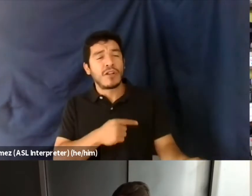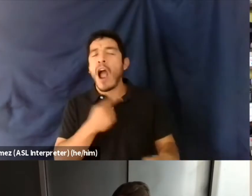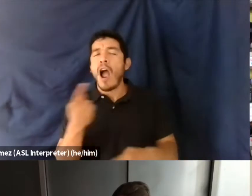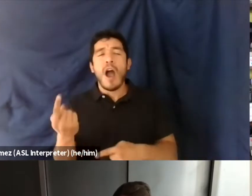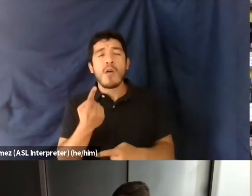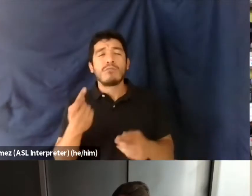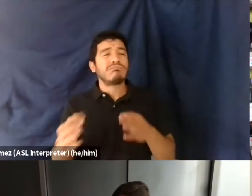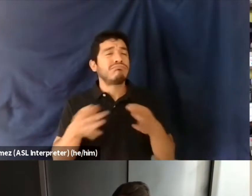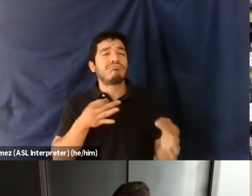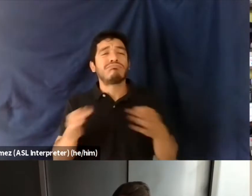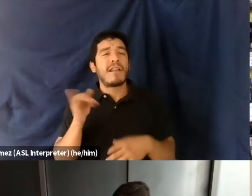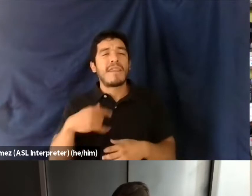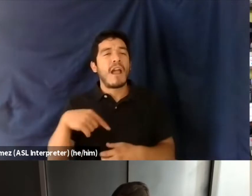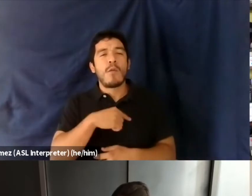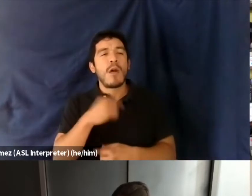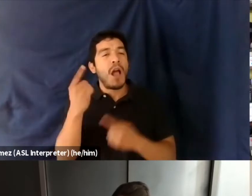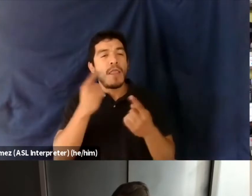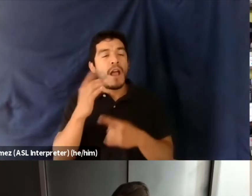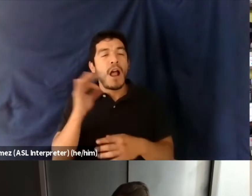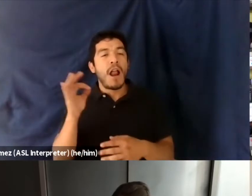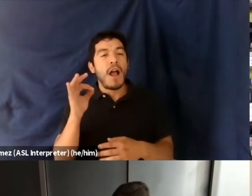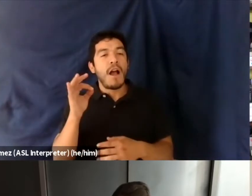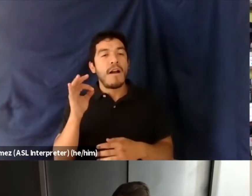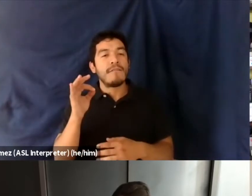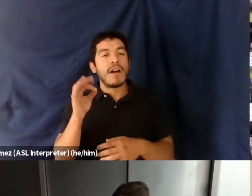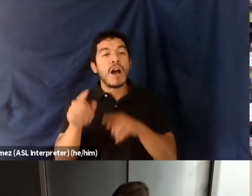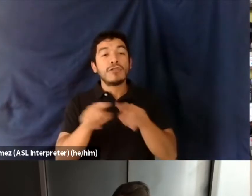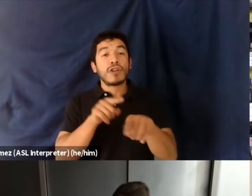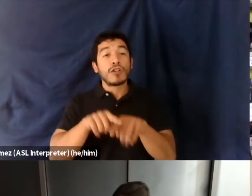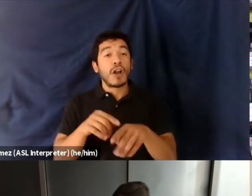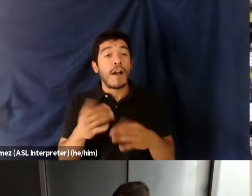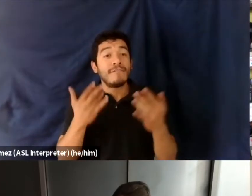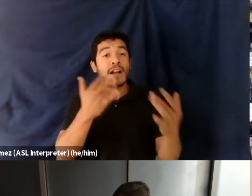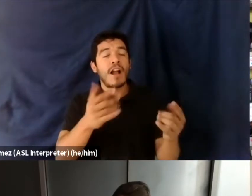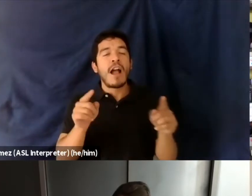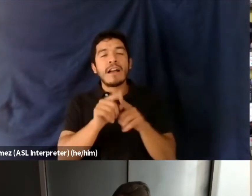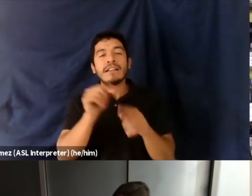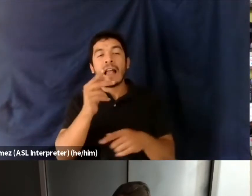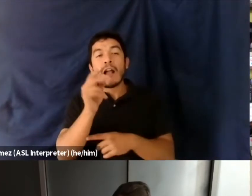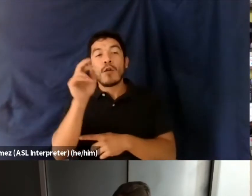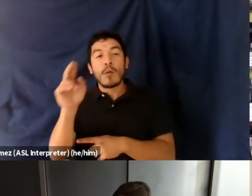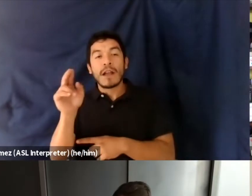we thought of Socks on Fires, like a queer disruption and to Ross McElwee, Shermans March.